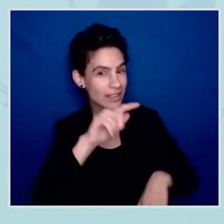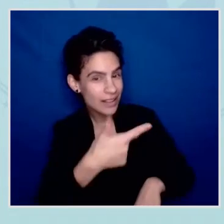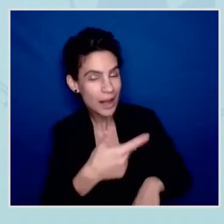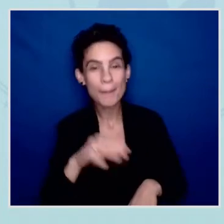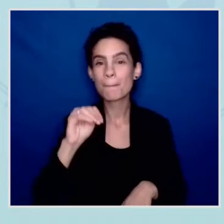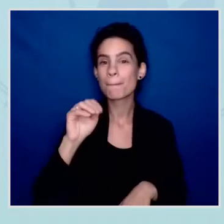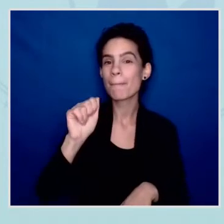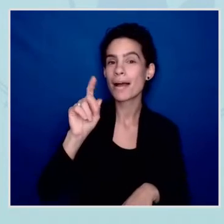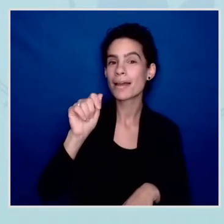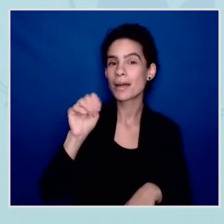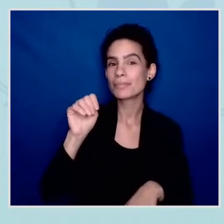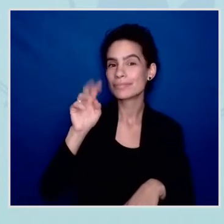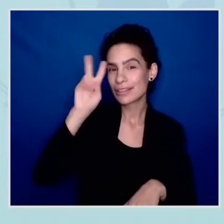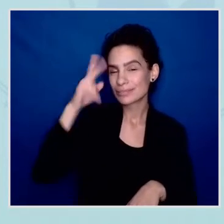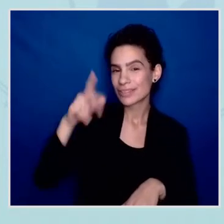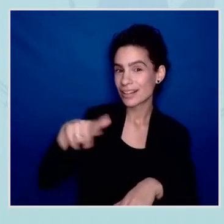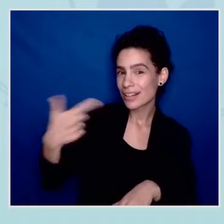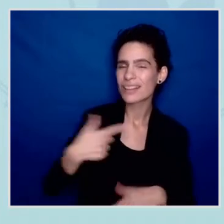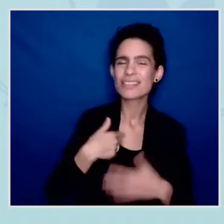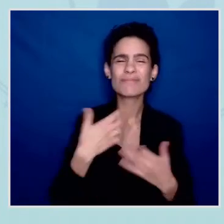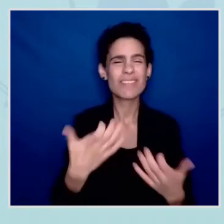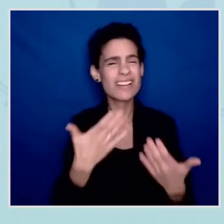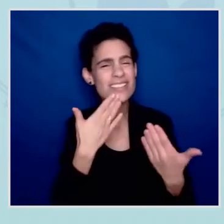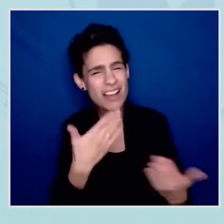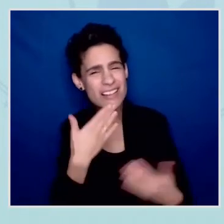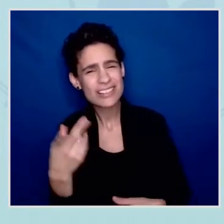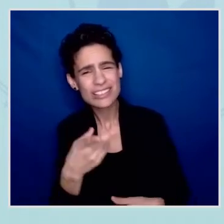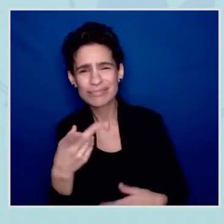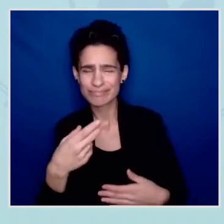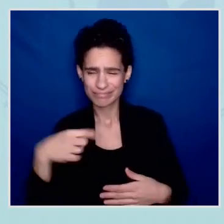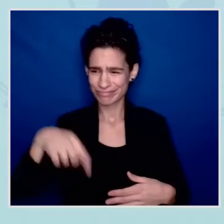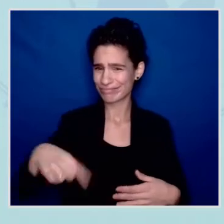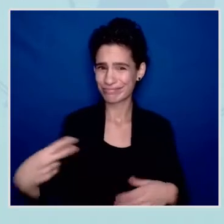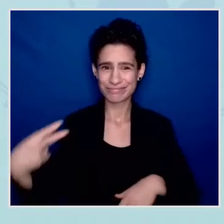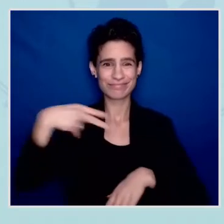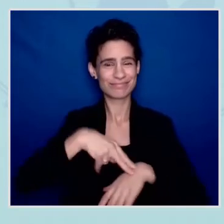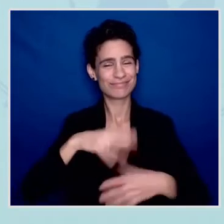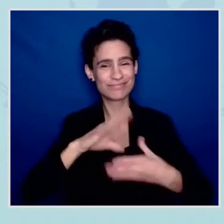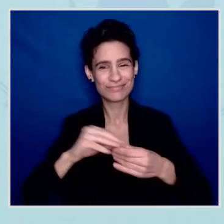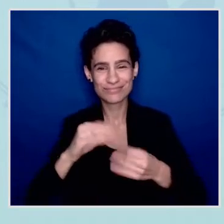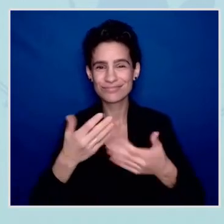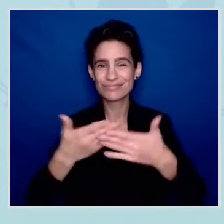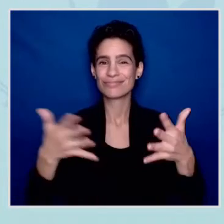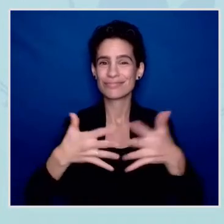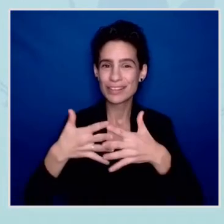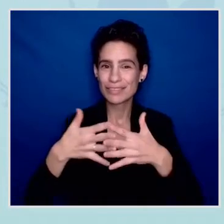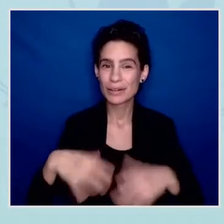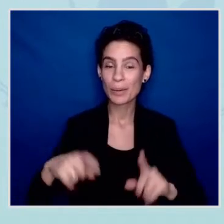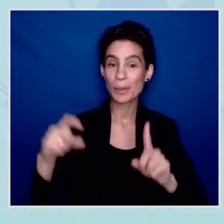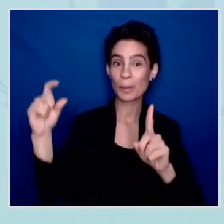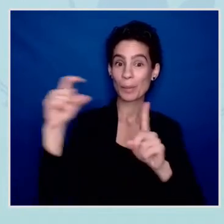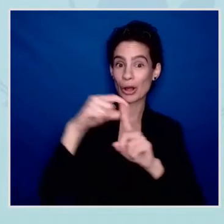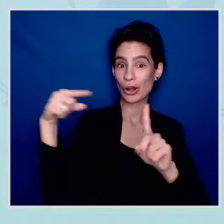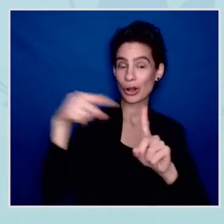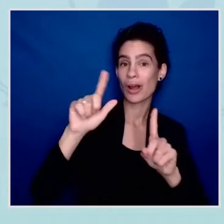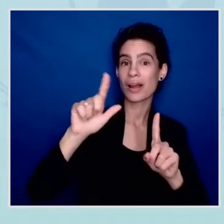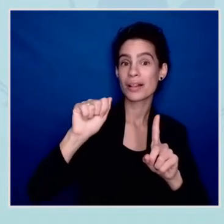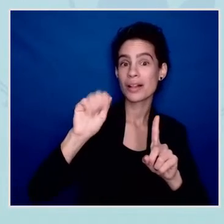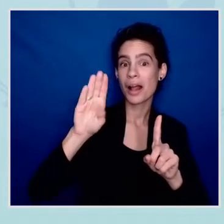THANK YOU GOVERNOR. MR.